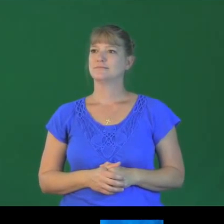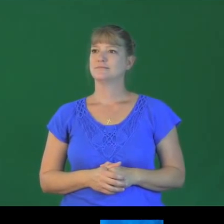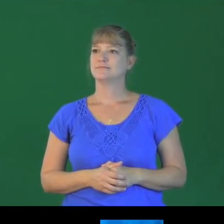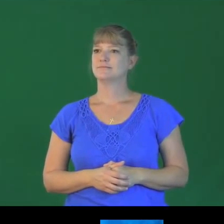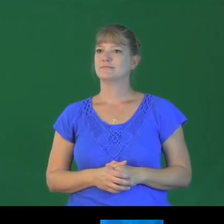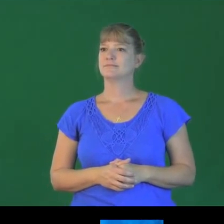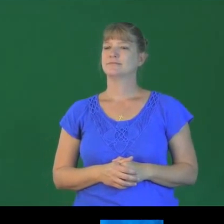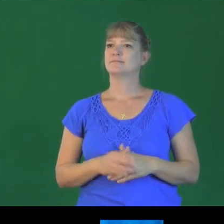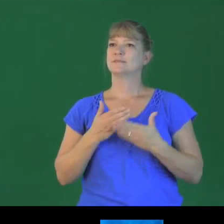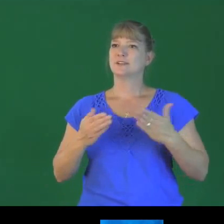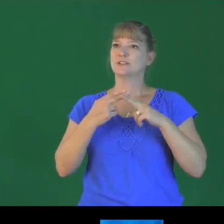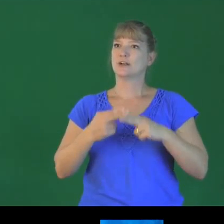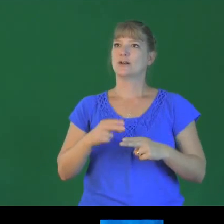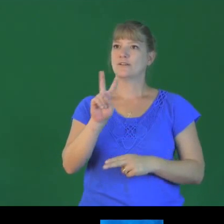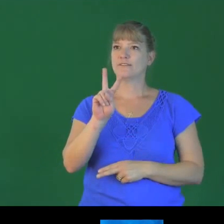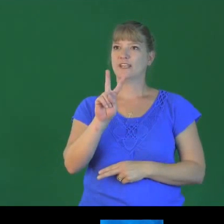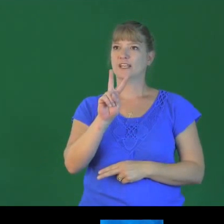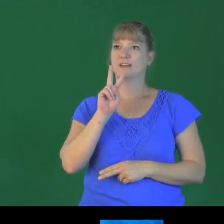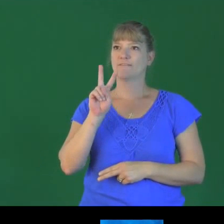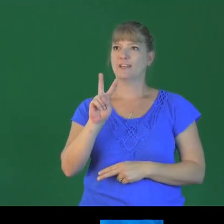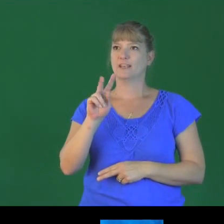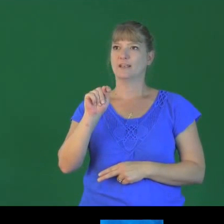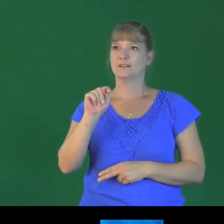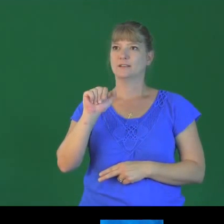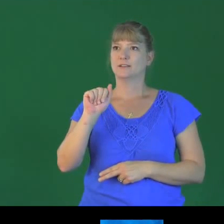There's a device called a VV Talker.